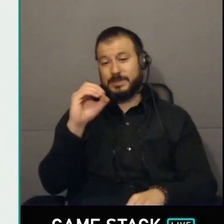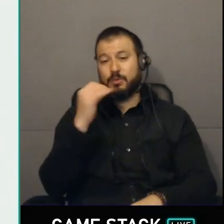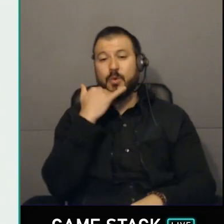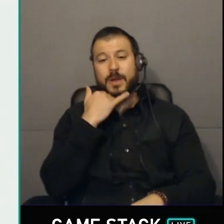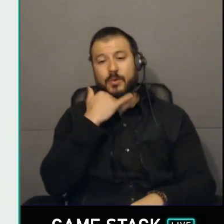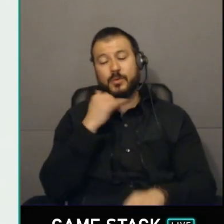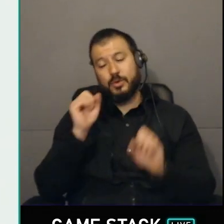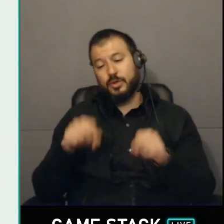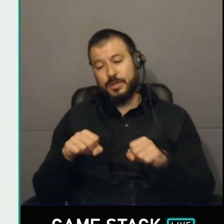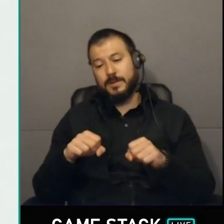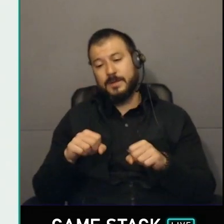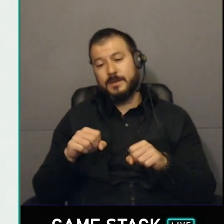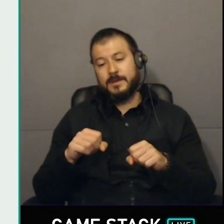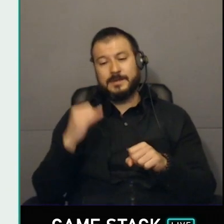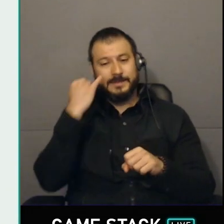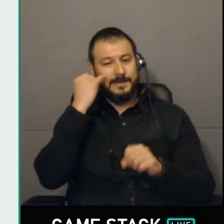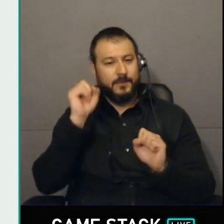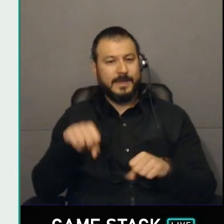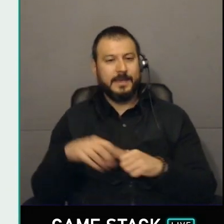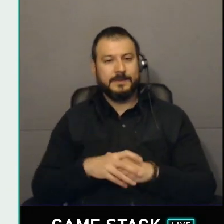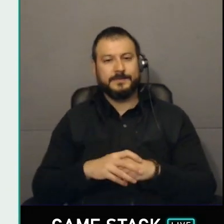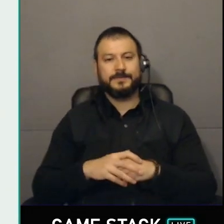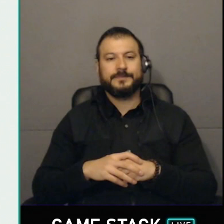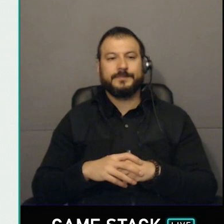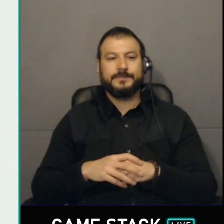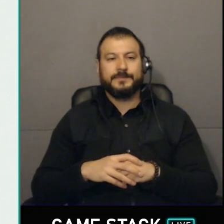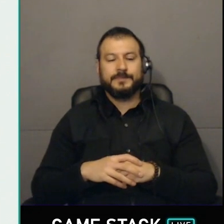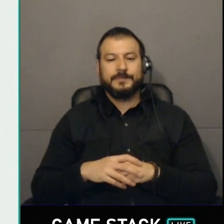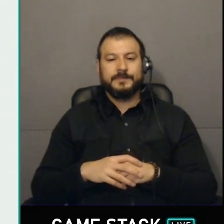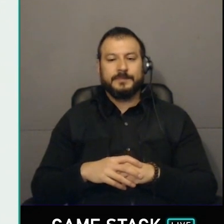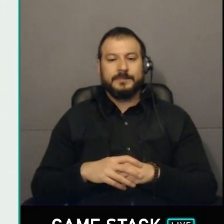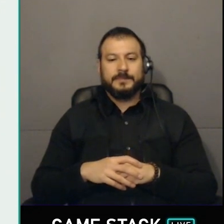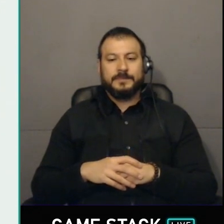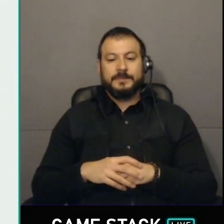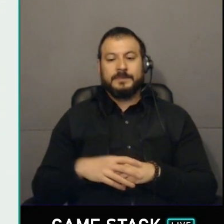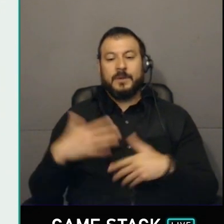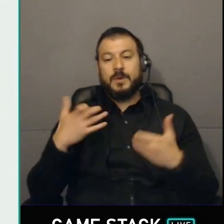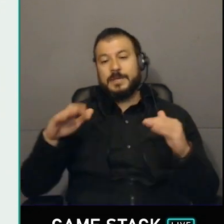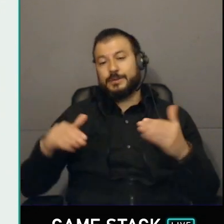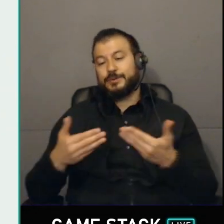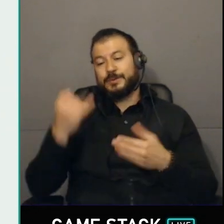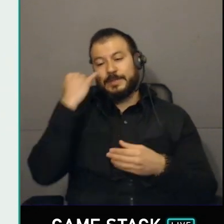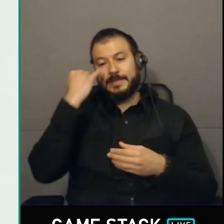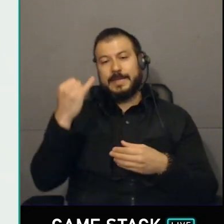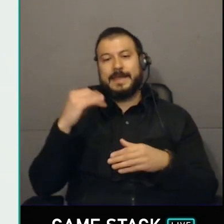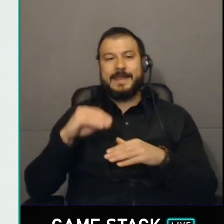Let's see if we can do that. At this point I want to introduce an idea of effective mass.